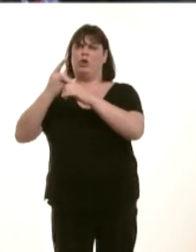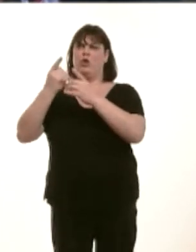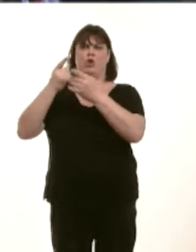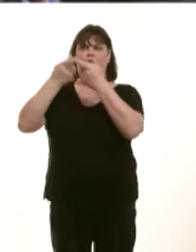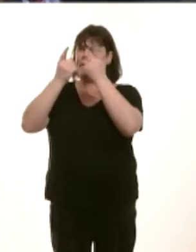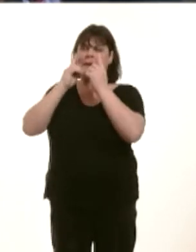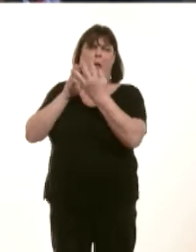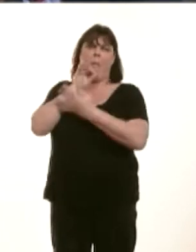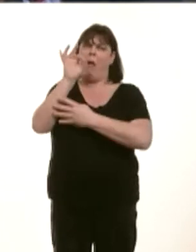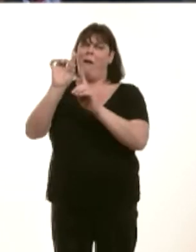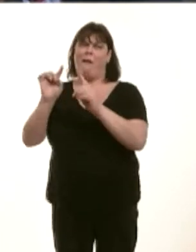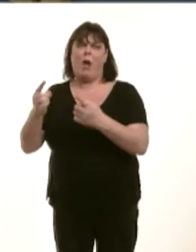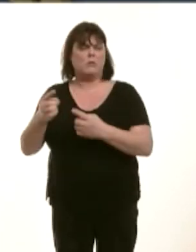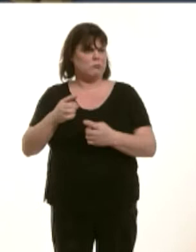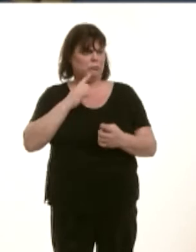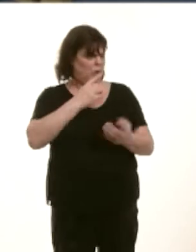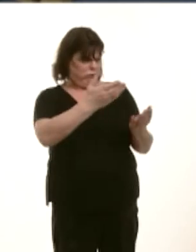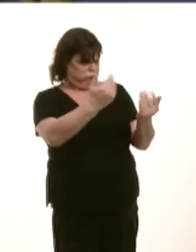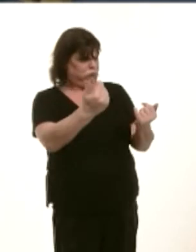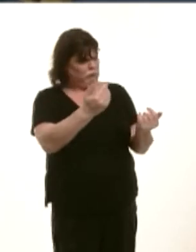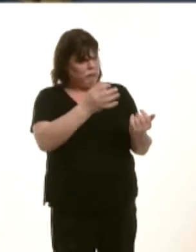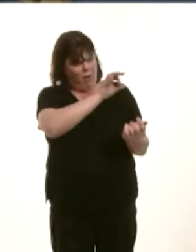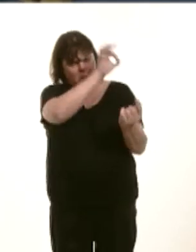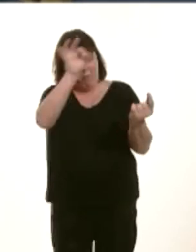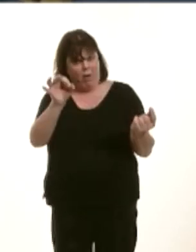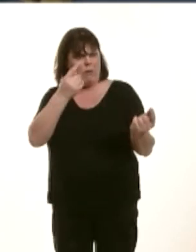students that people like them can also, of course, go to a world-leading university.